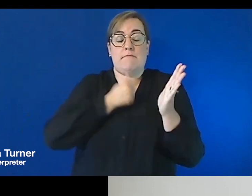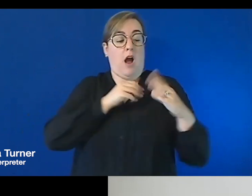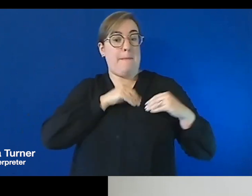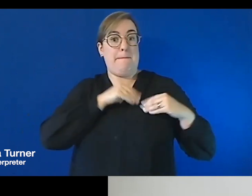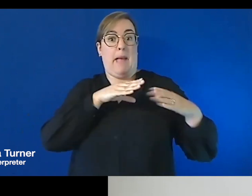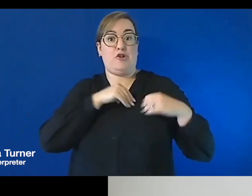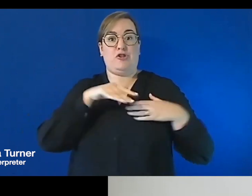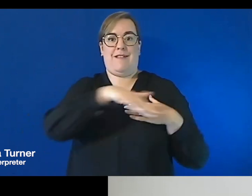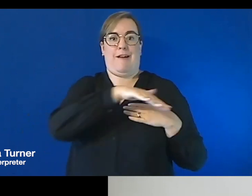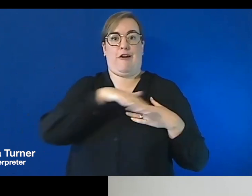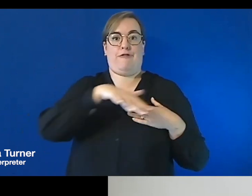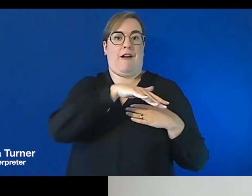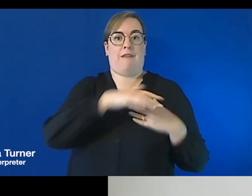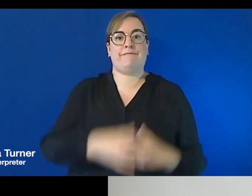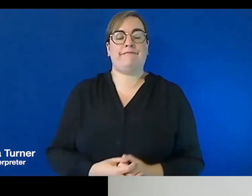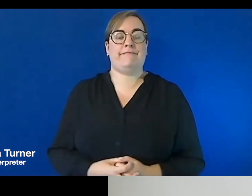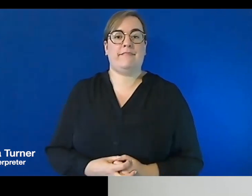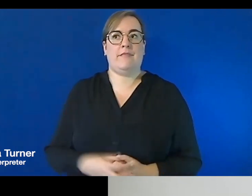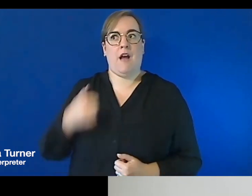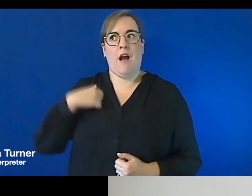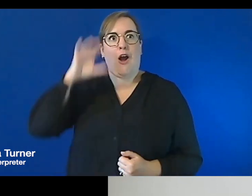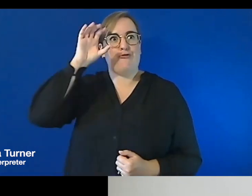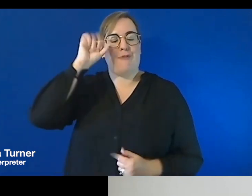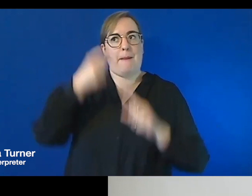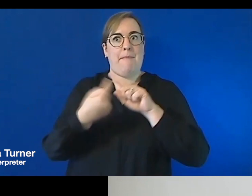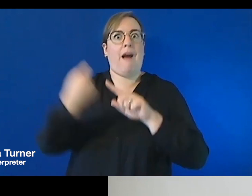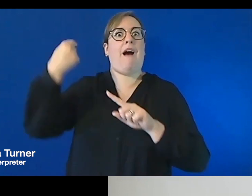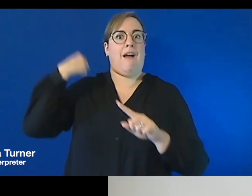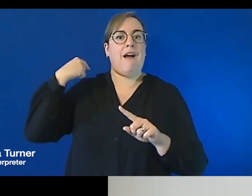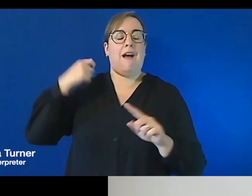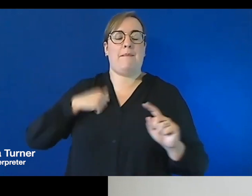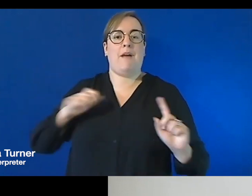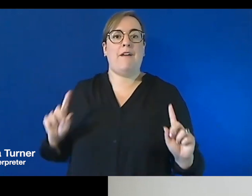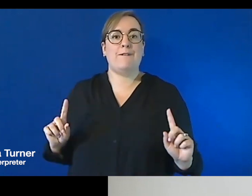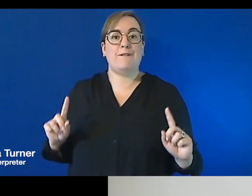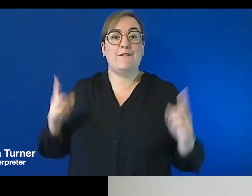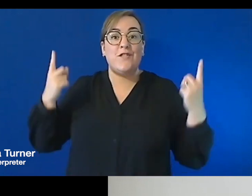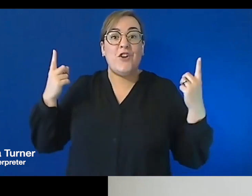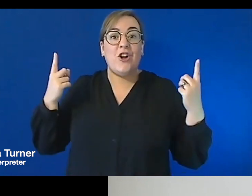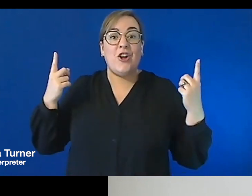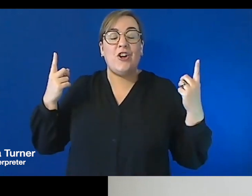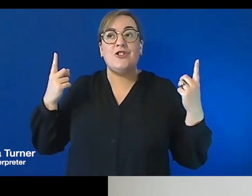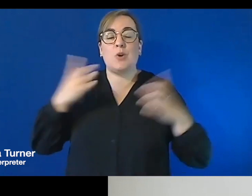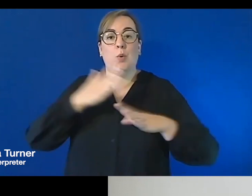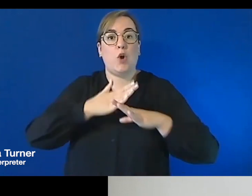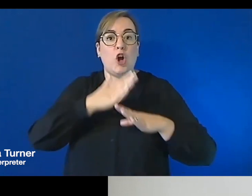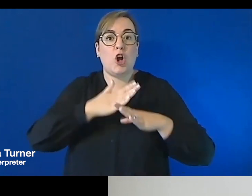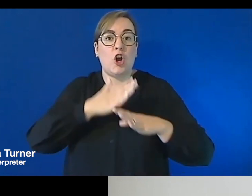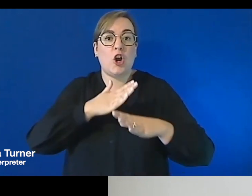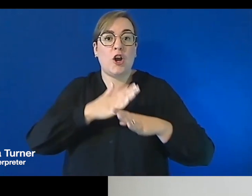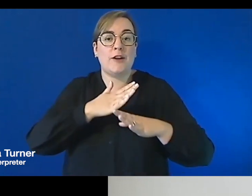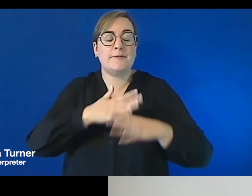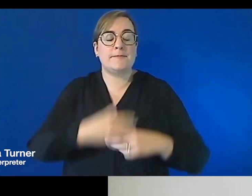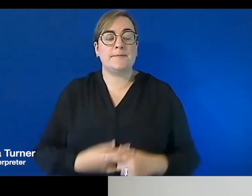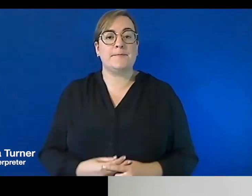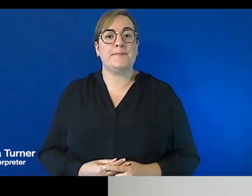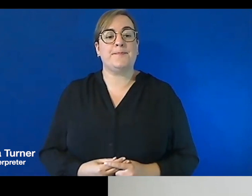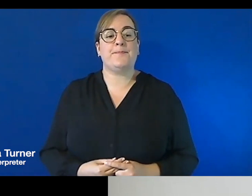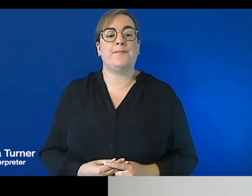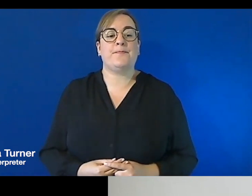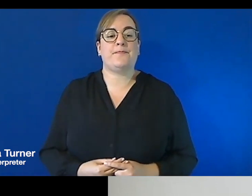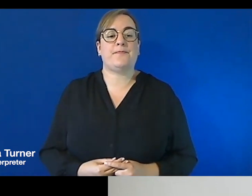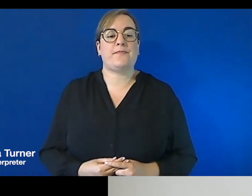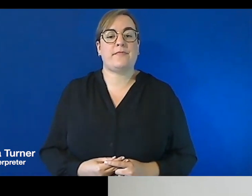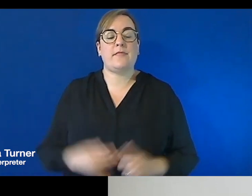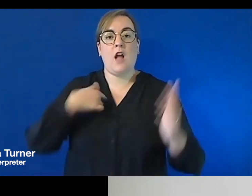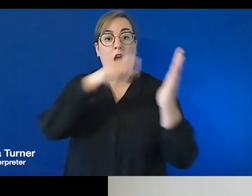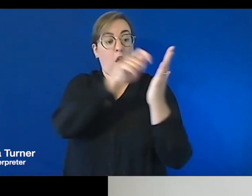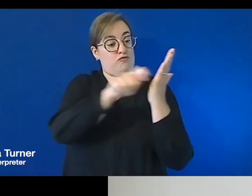about it. I still remember with my first work was a white paper about the history of Nvidia,